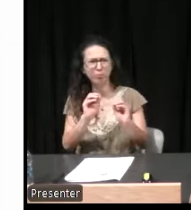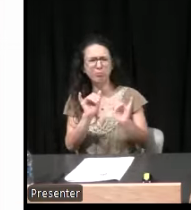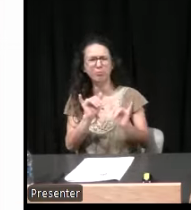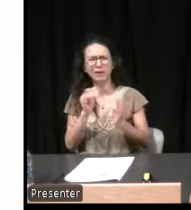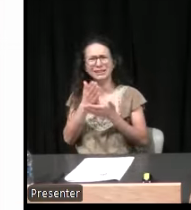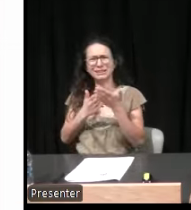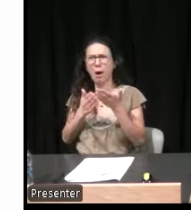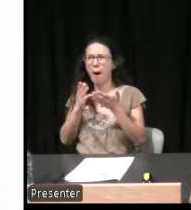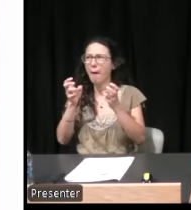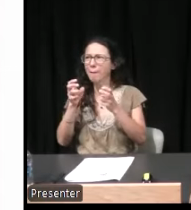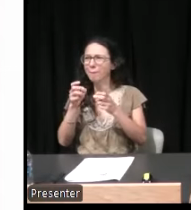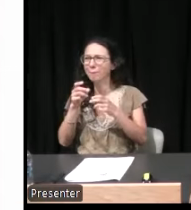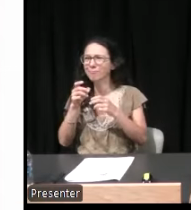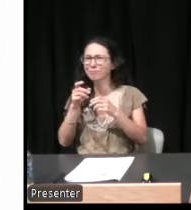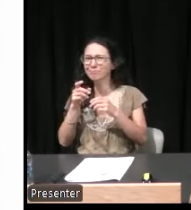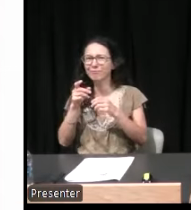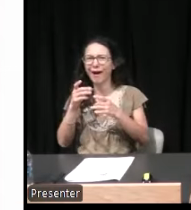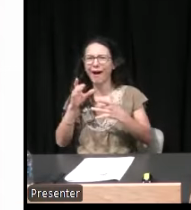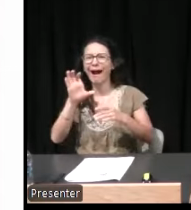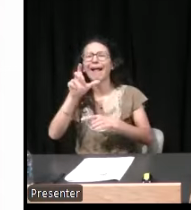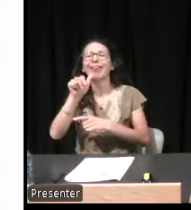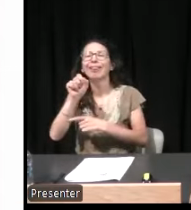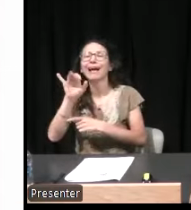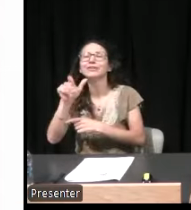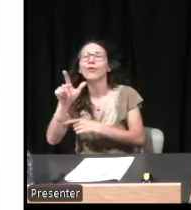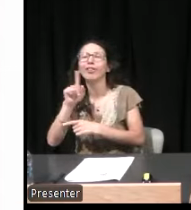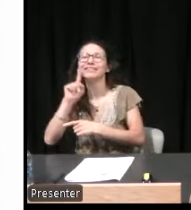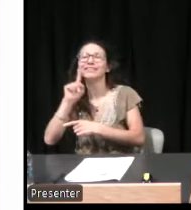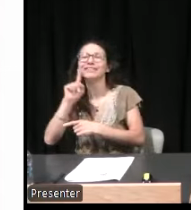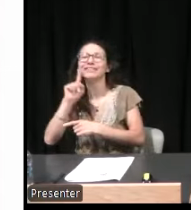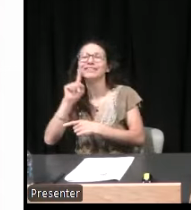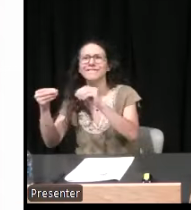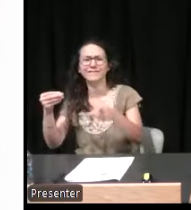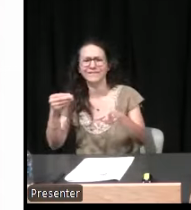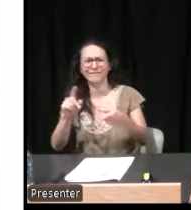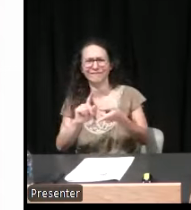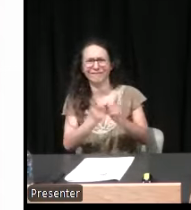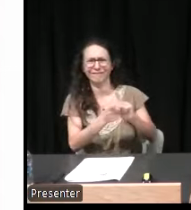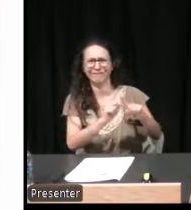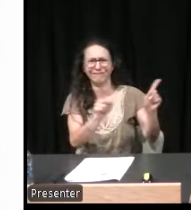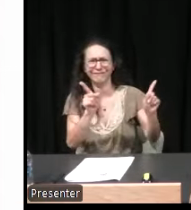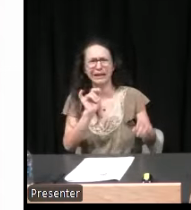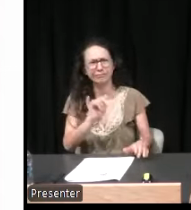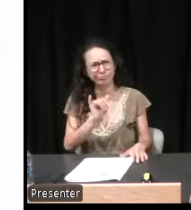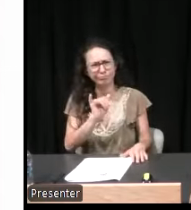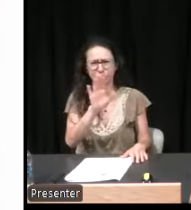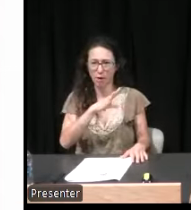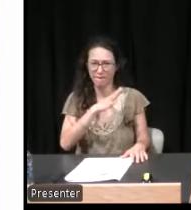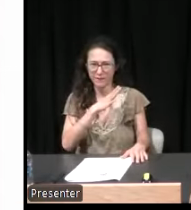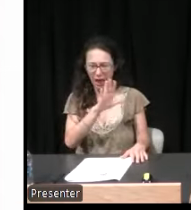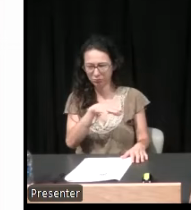that The Interpreter did not let me know that they wer understanding and that is a really difficult